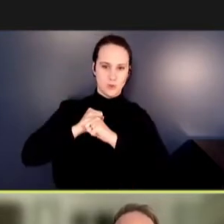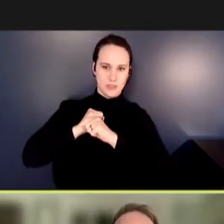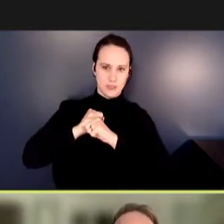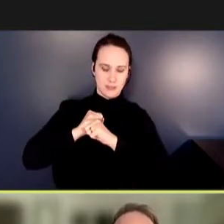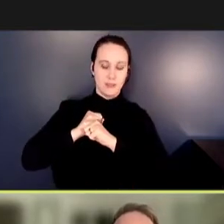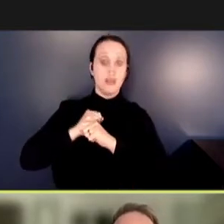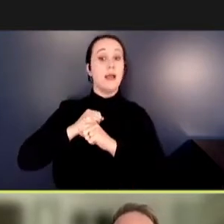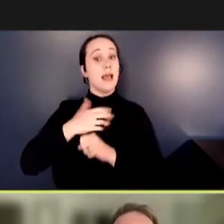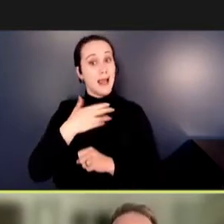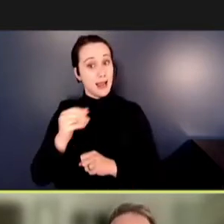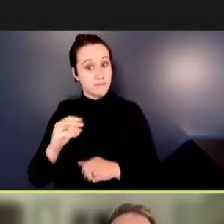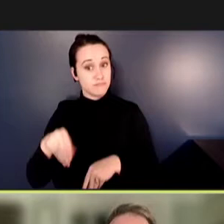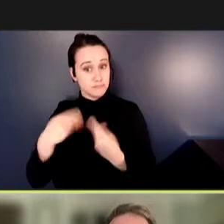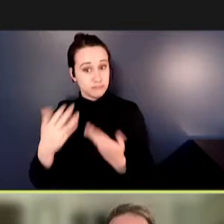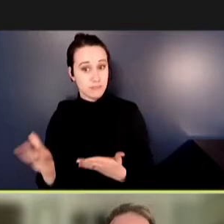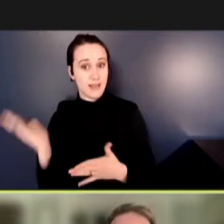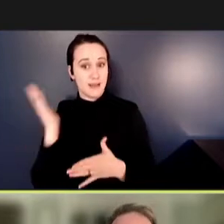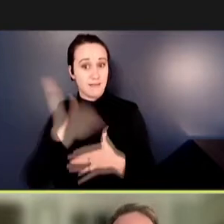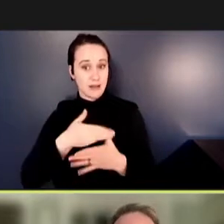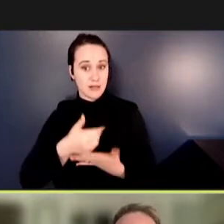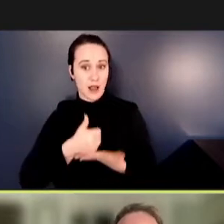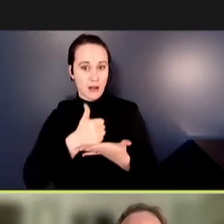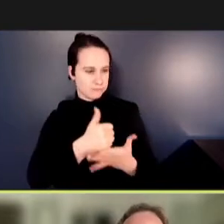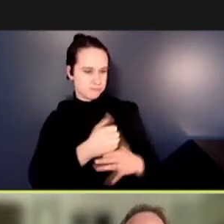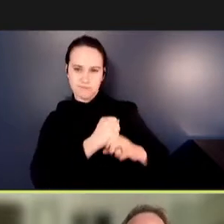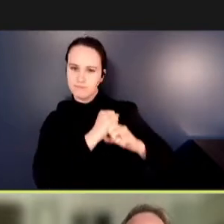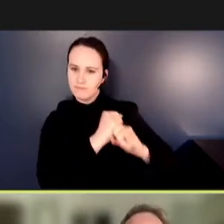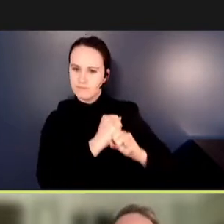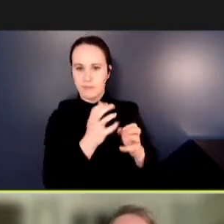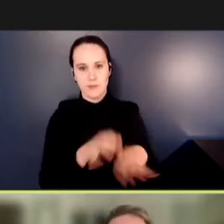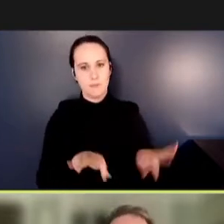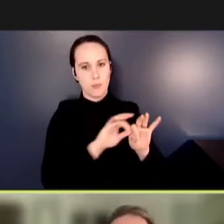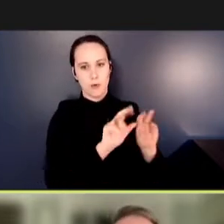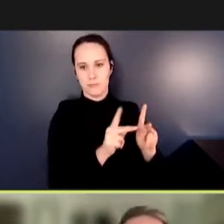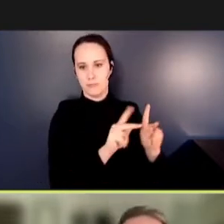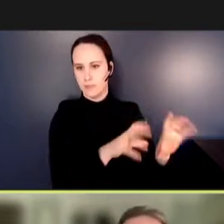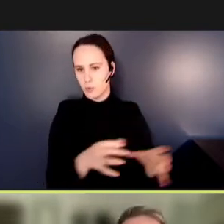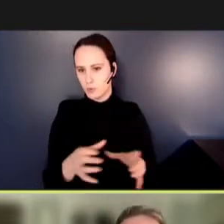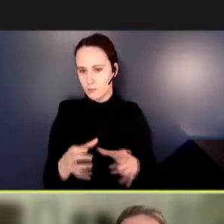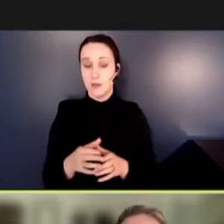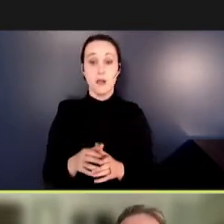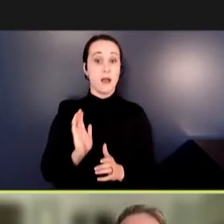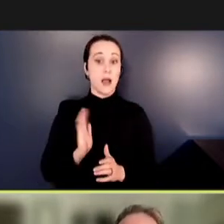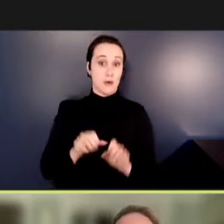that are able to protect key populations, our ability to design vaccines better,